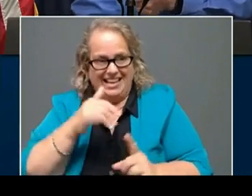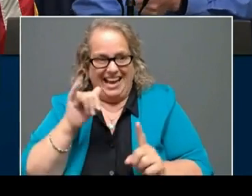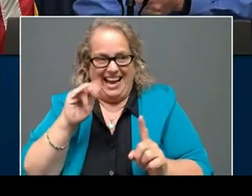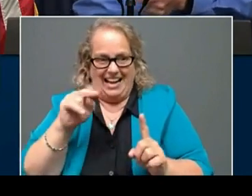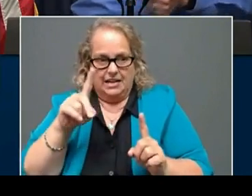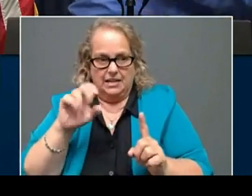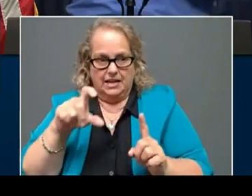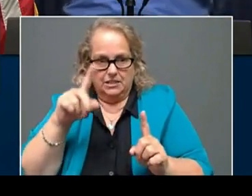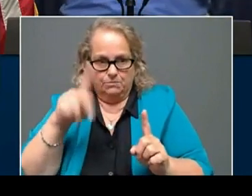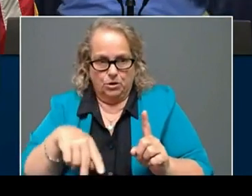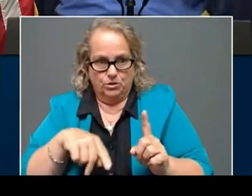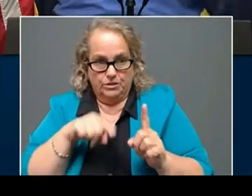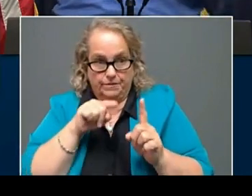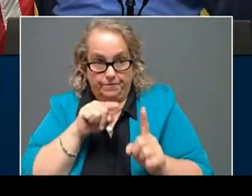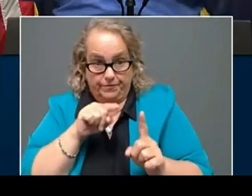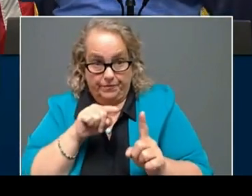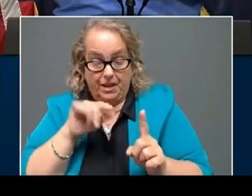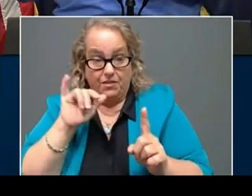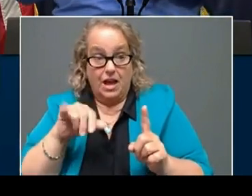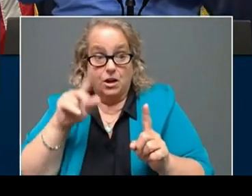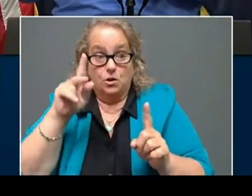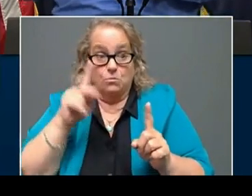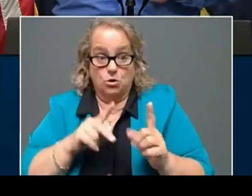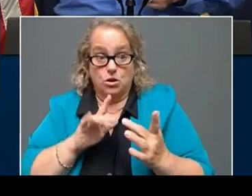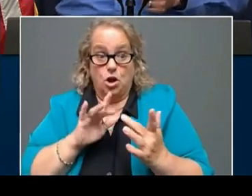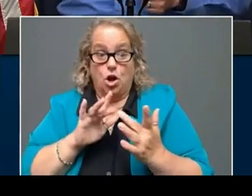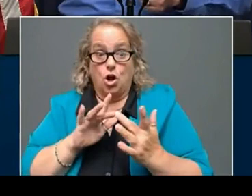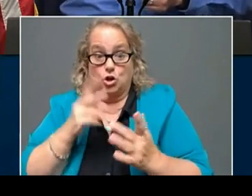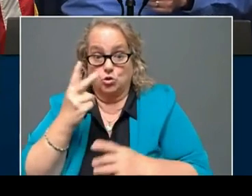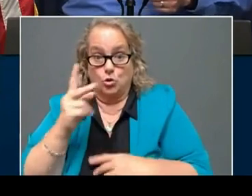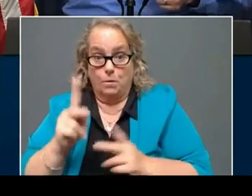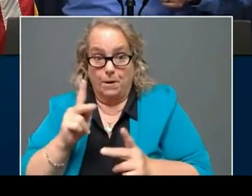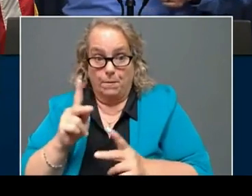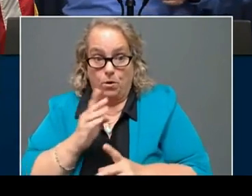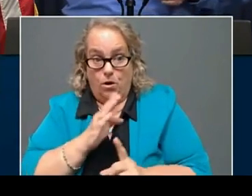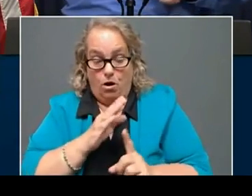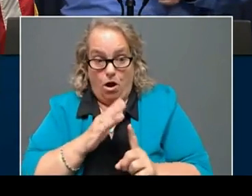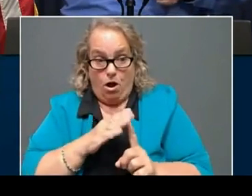individual contacts the two people. Immediately on your slide to the right,